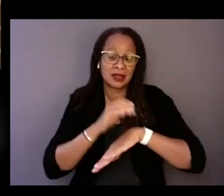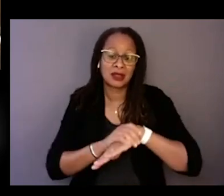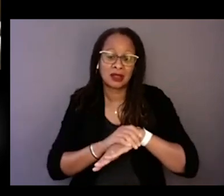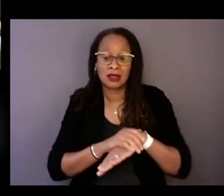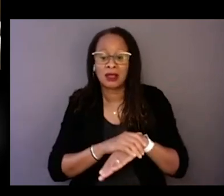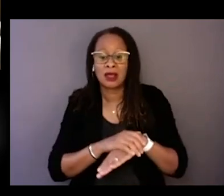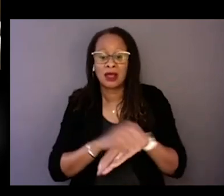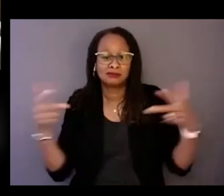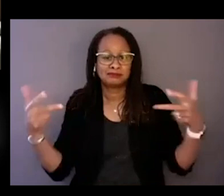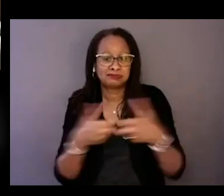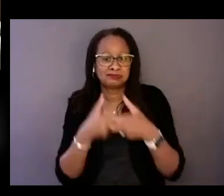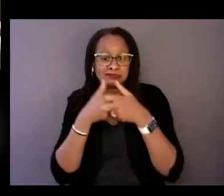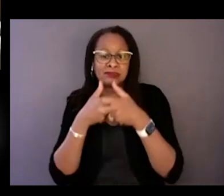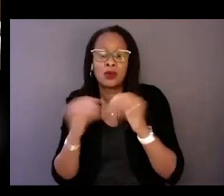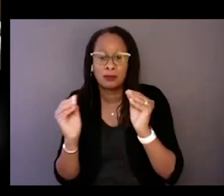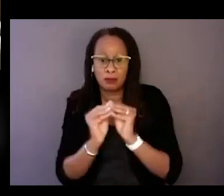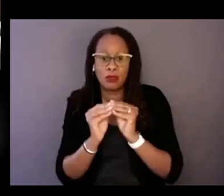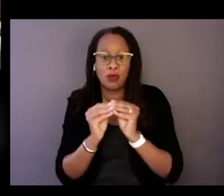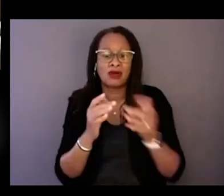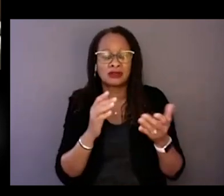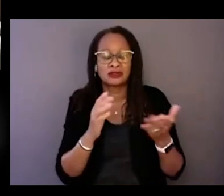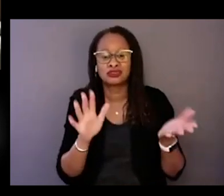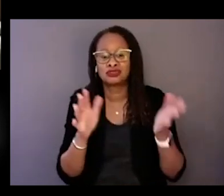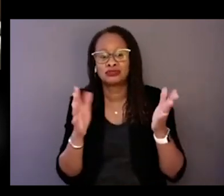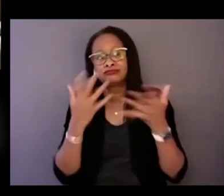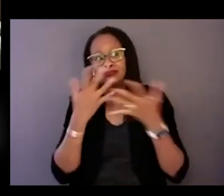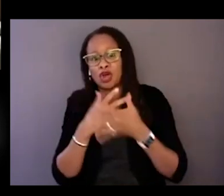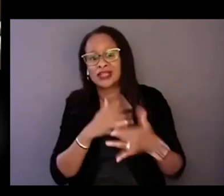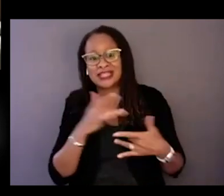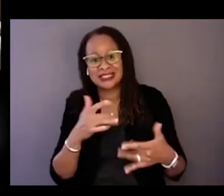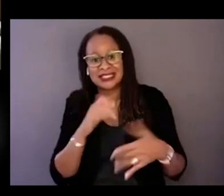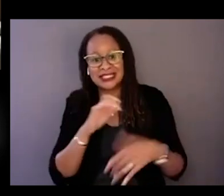with certain darker tendencies in our culture. And I look at that in that clip, I see her presenting